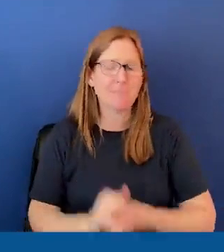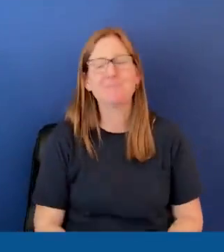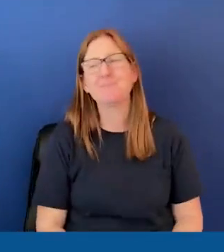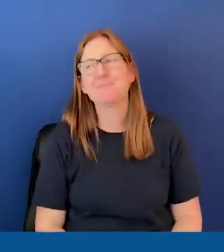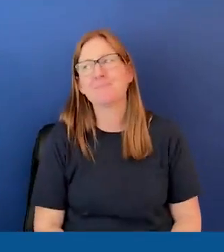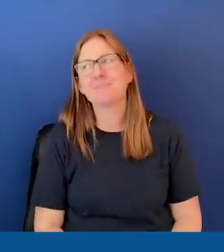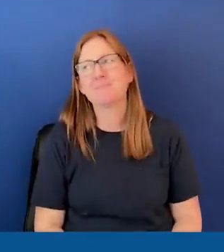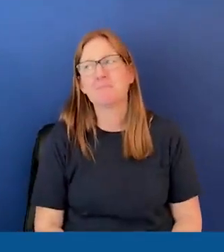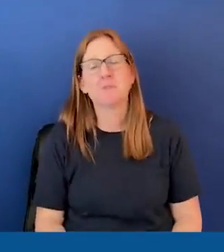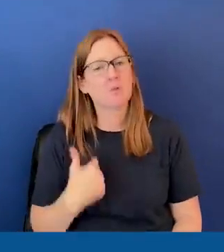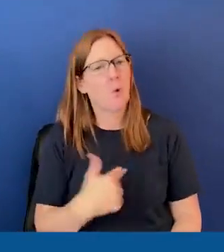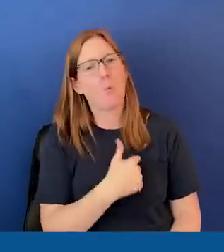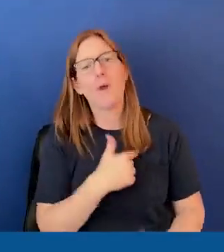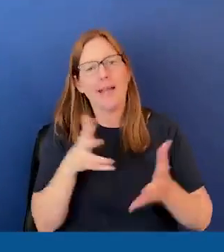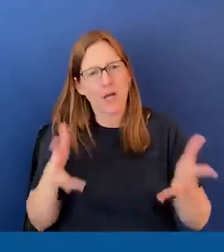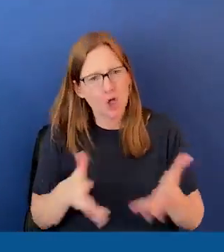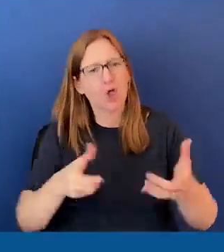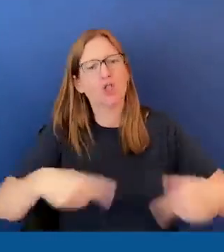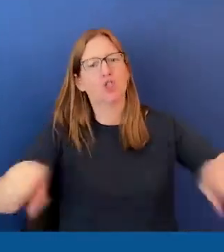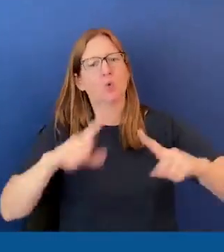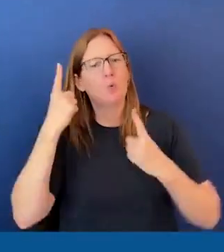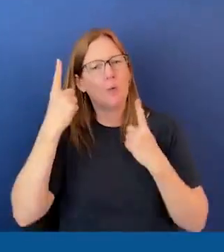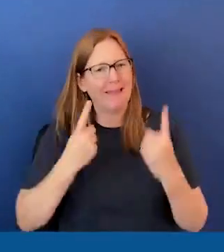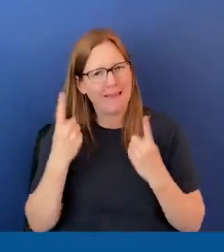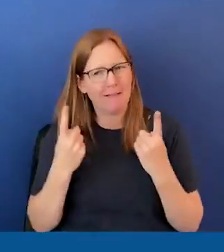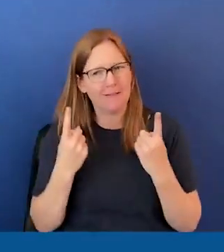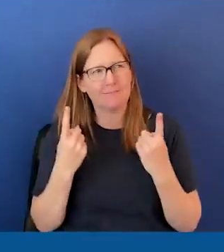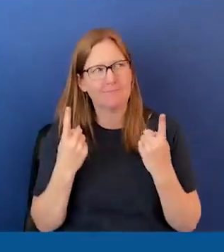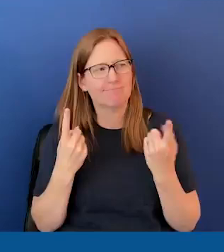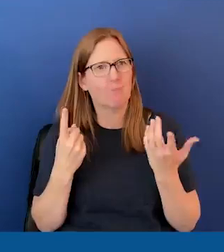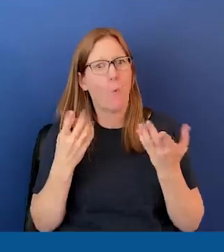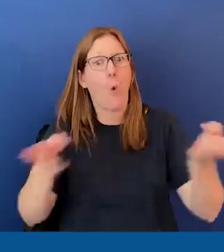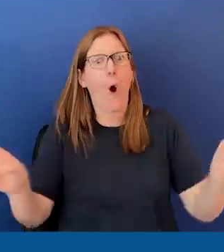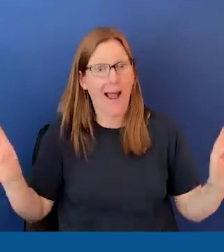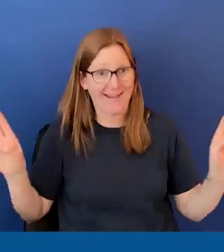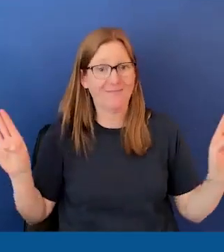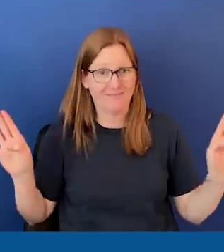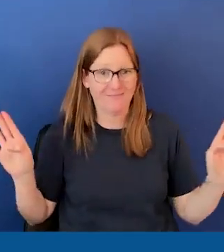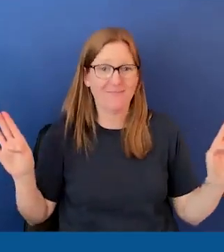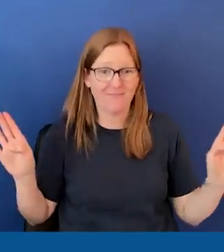So we do just encourage you to think wide and broadly